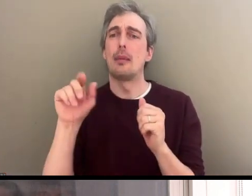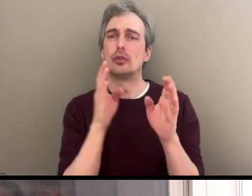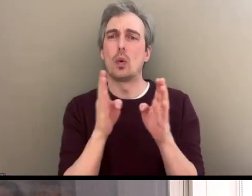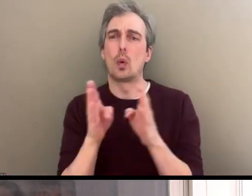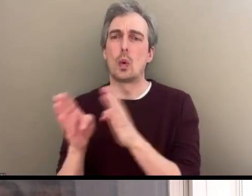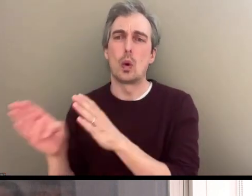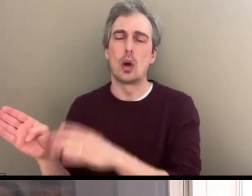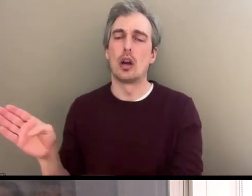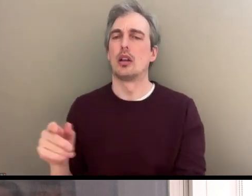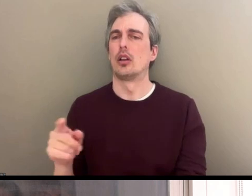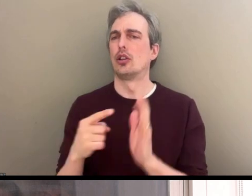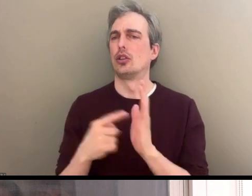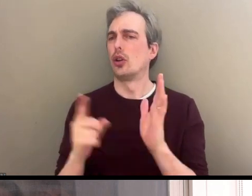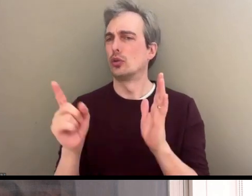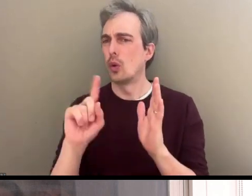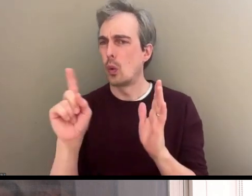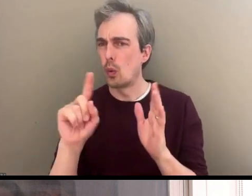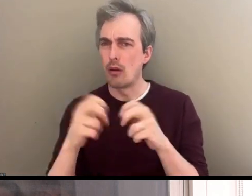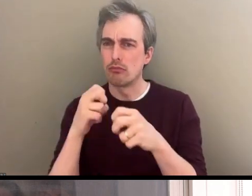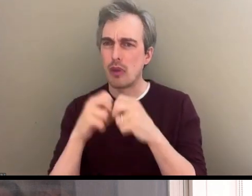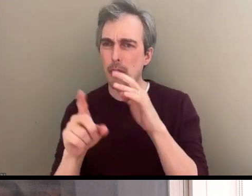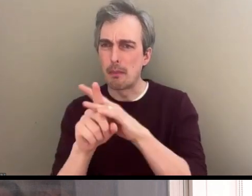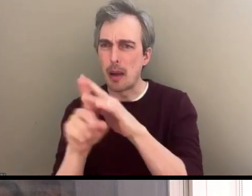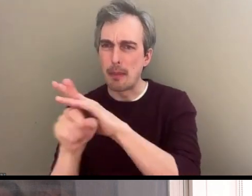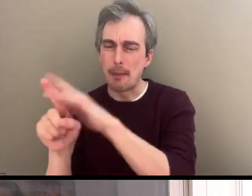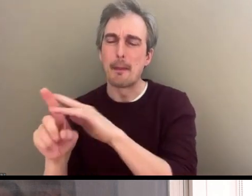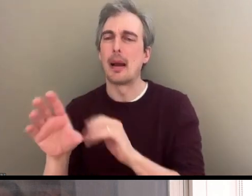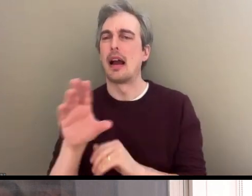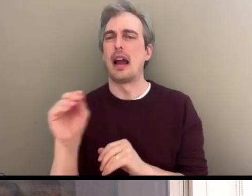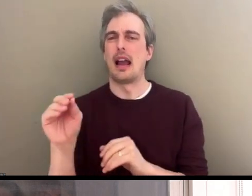And very similar to the linter that we spoke about previously, it'll have